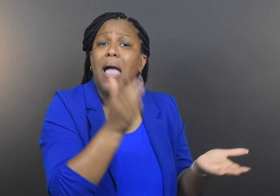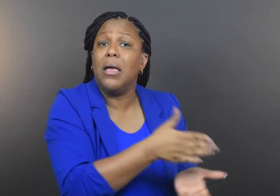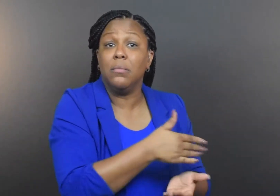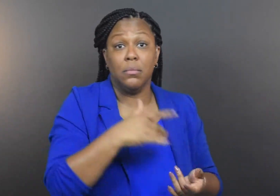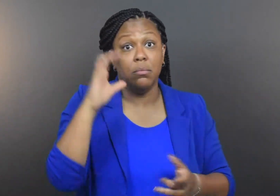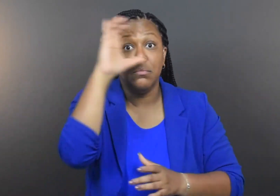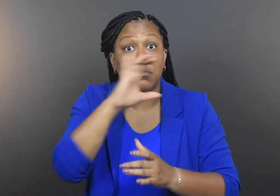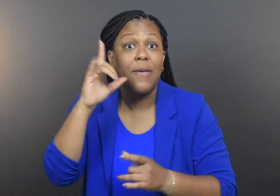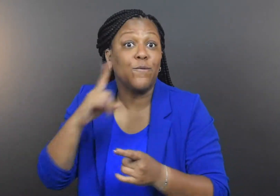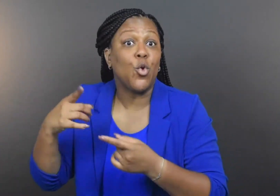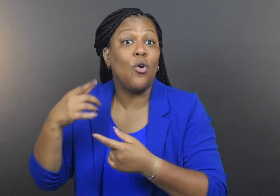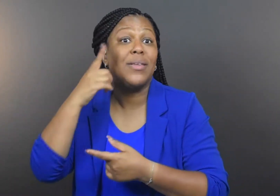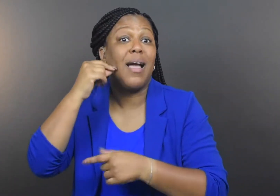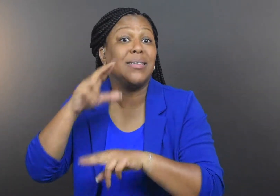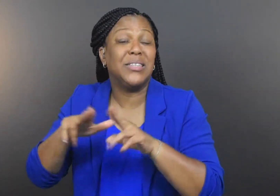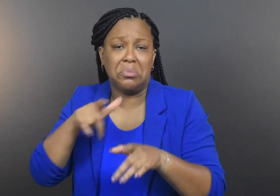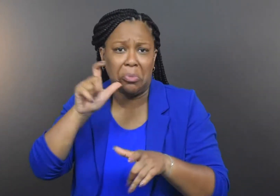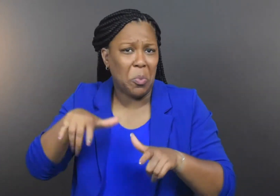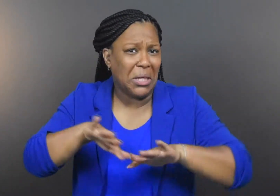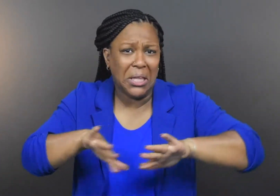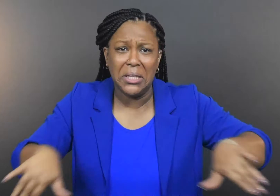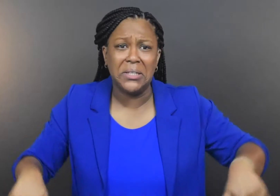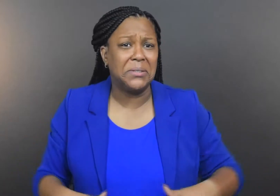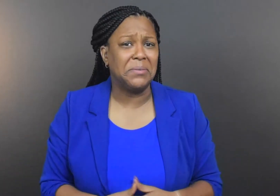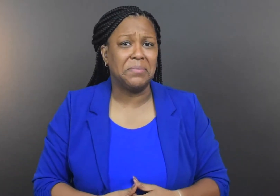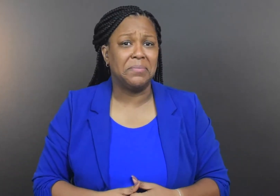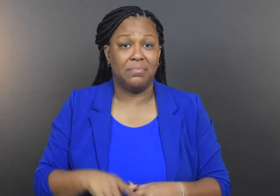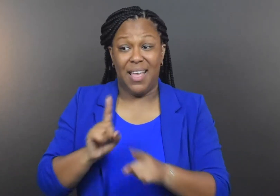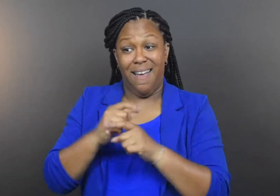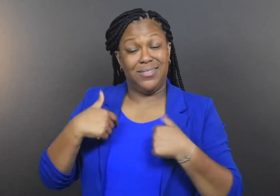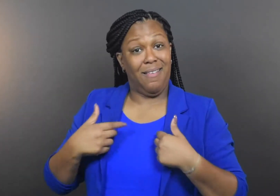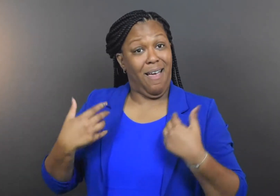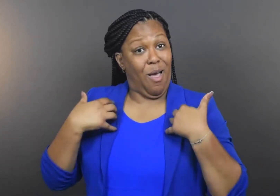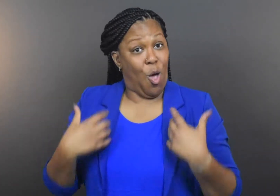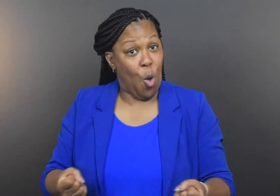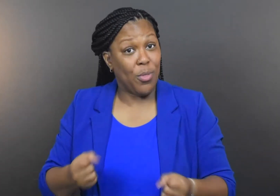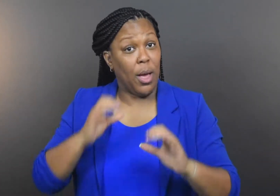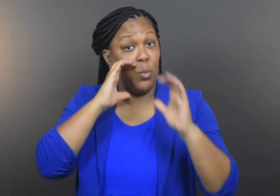longer have to find a cat sitter,” says Anne, a health communication specialist.